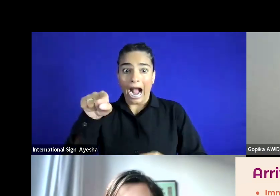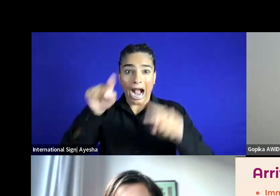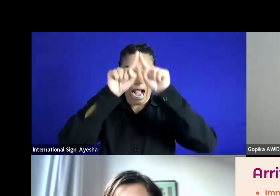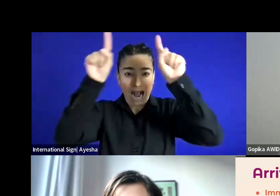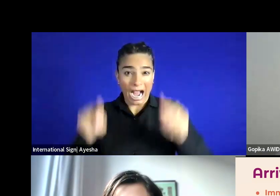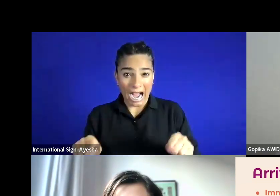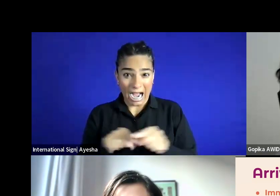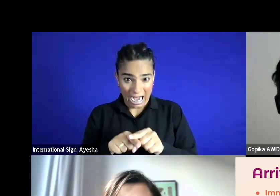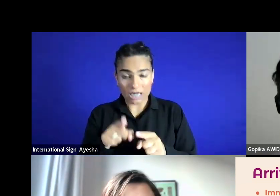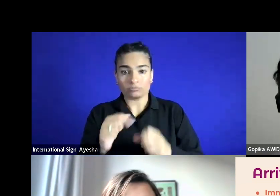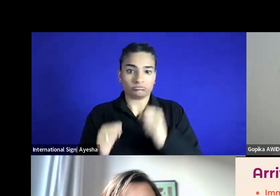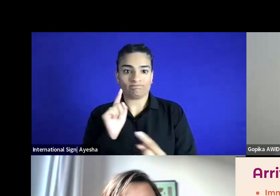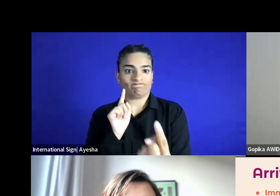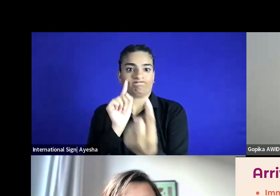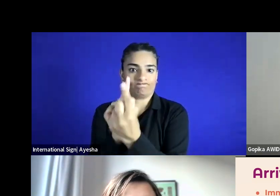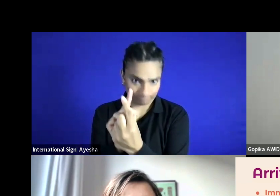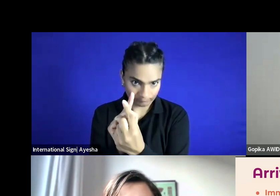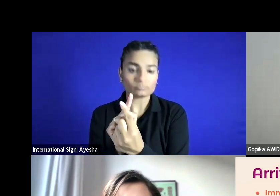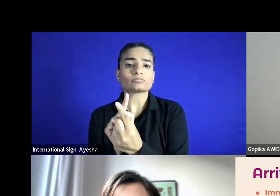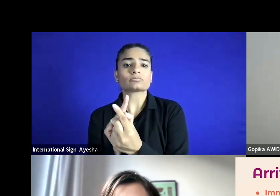you don't need to write any of this information down.